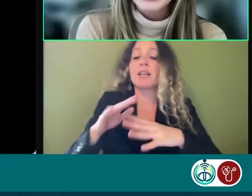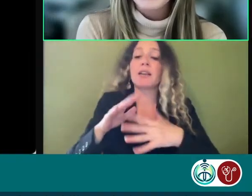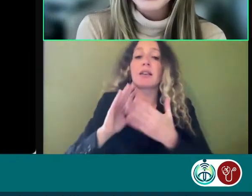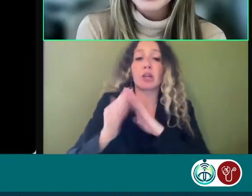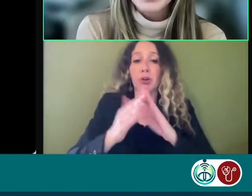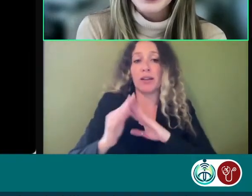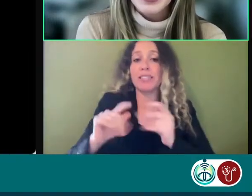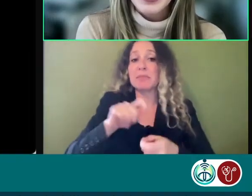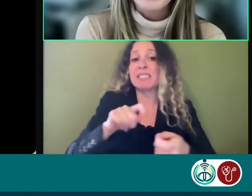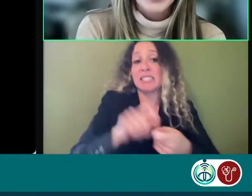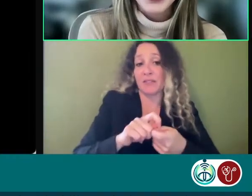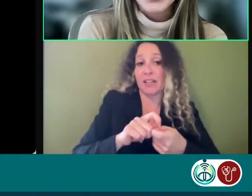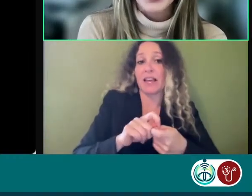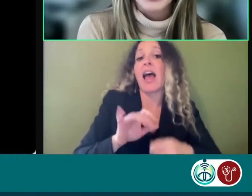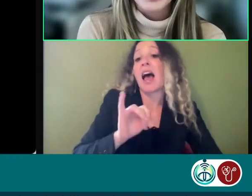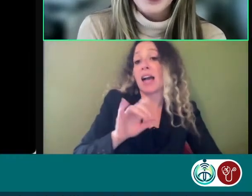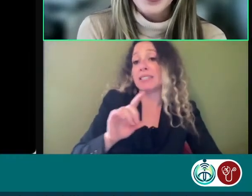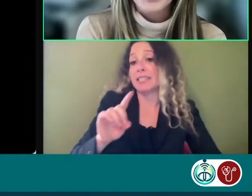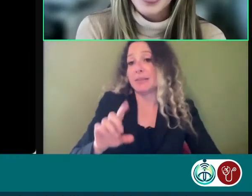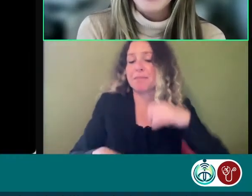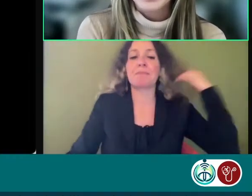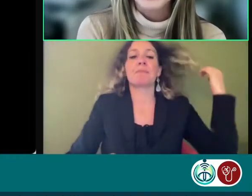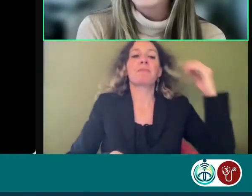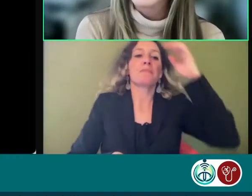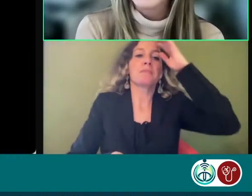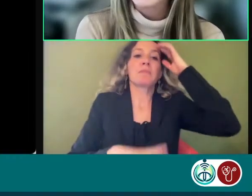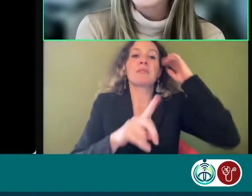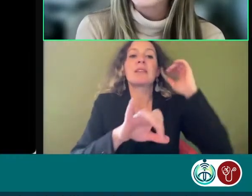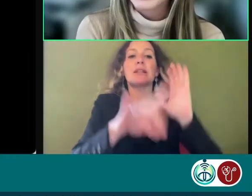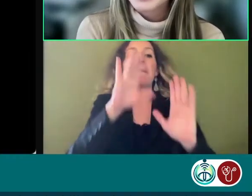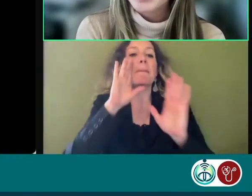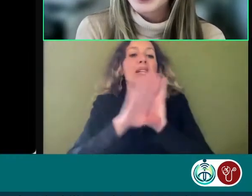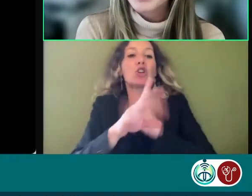here we see a picture, a graphic and what I really like to do when I speak about